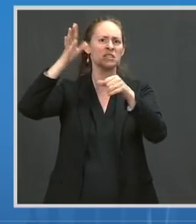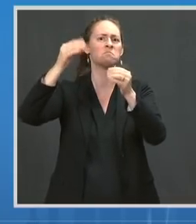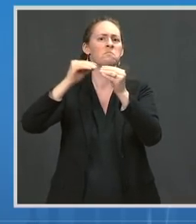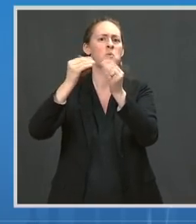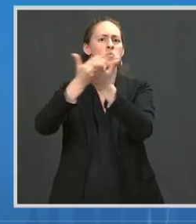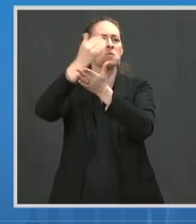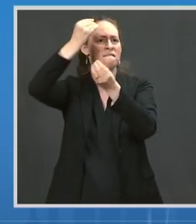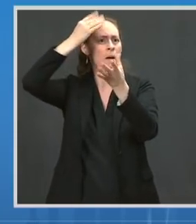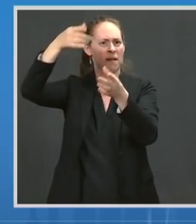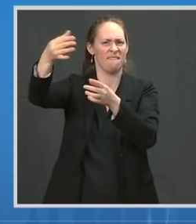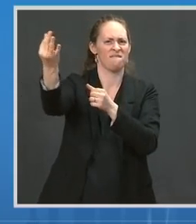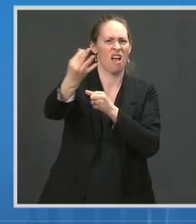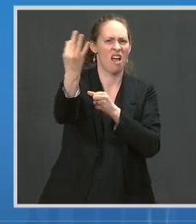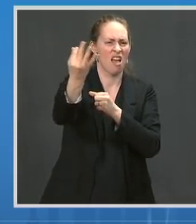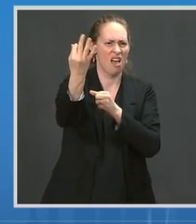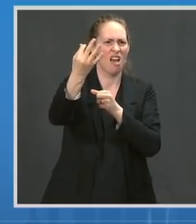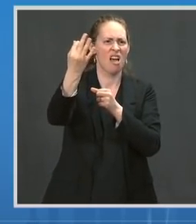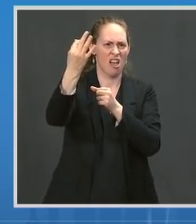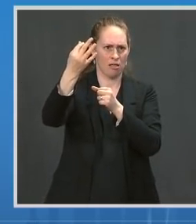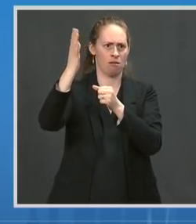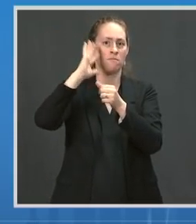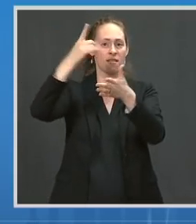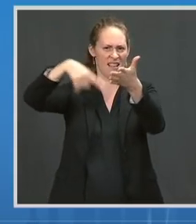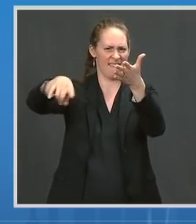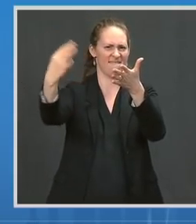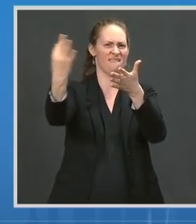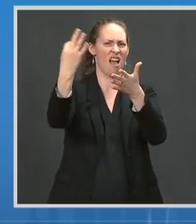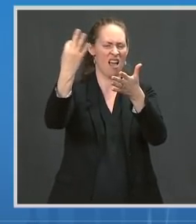So aren't you concerned that the longer this pause lasts,